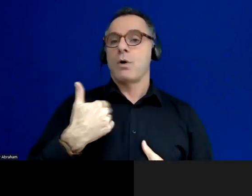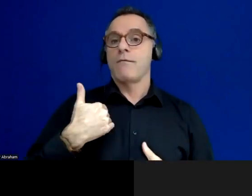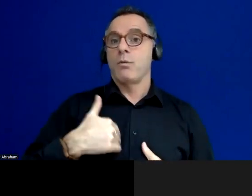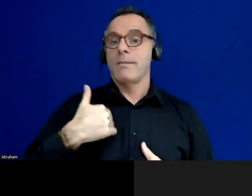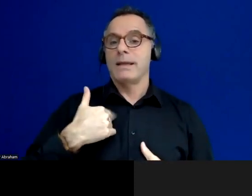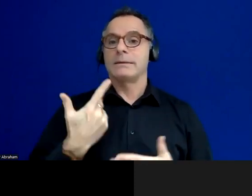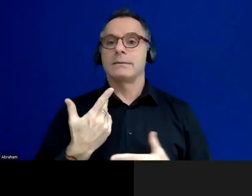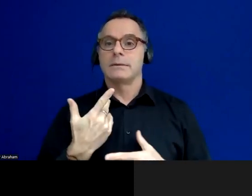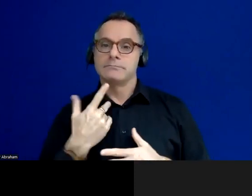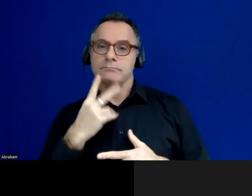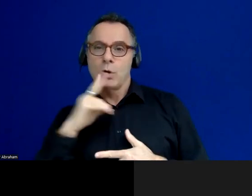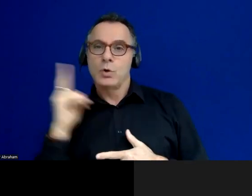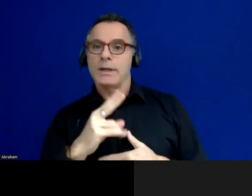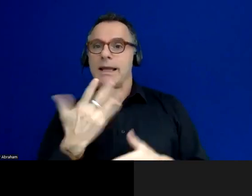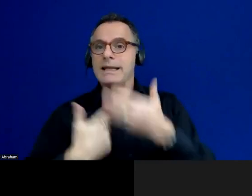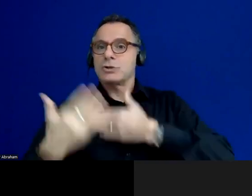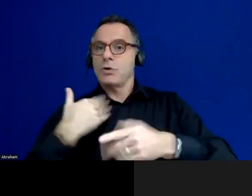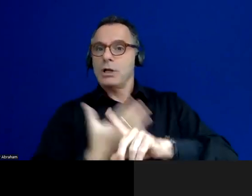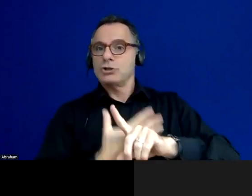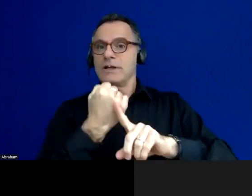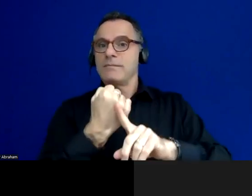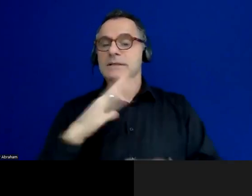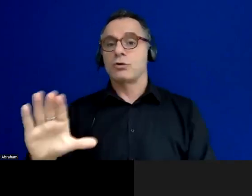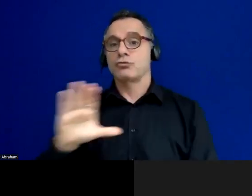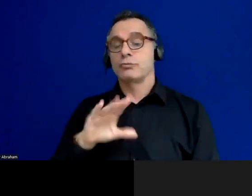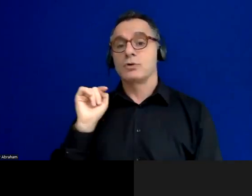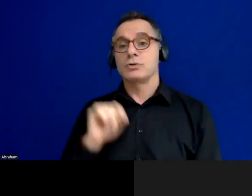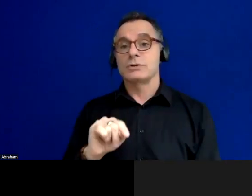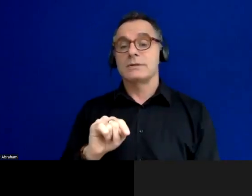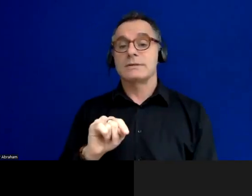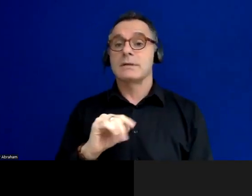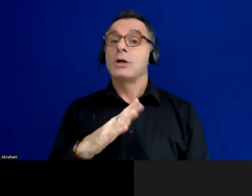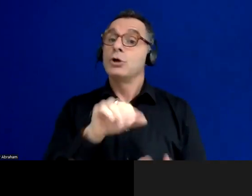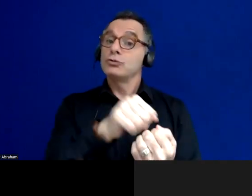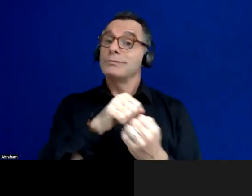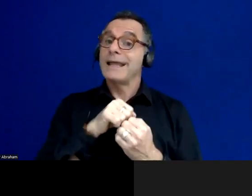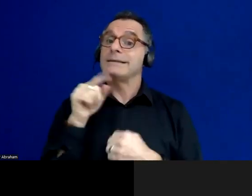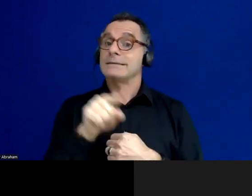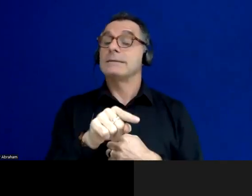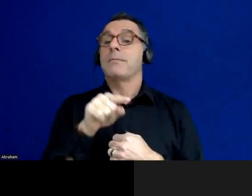achievements and contributions - all donated by users, supporters, members, and publishers. So,